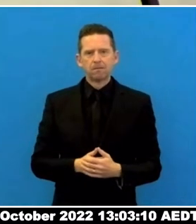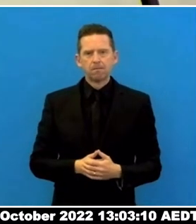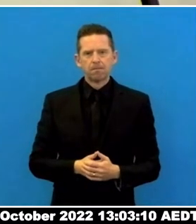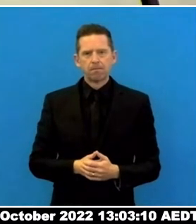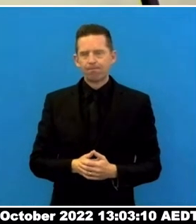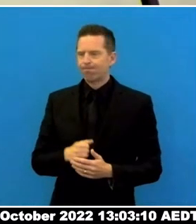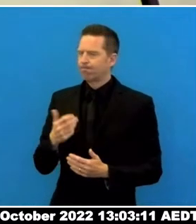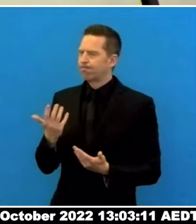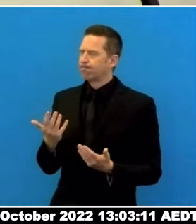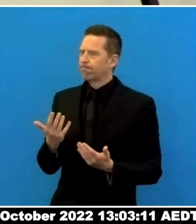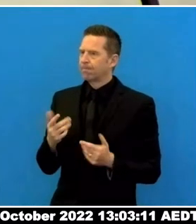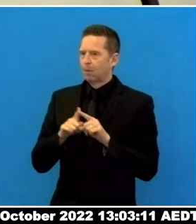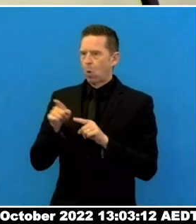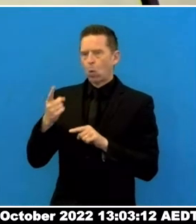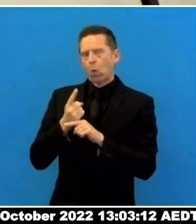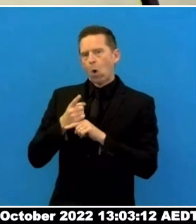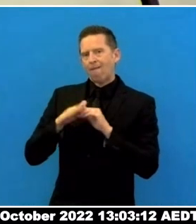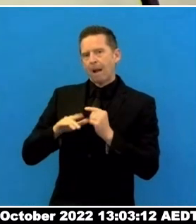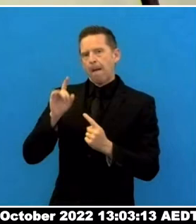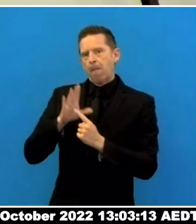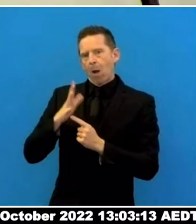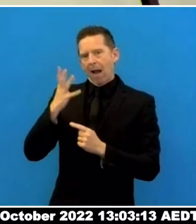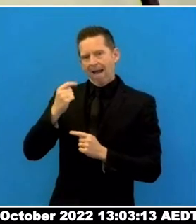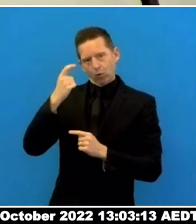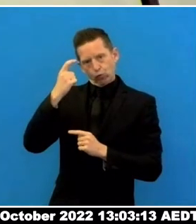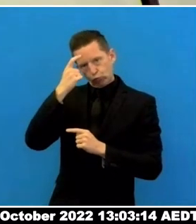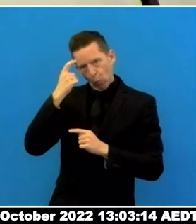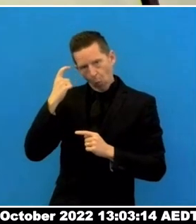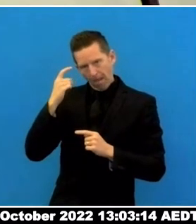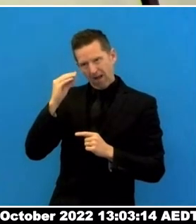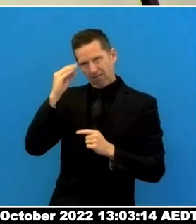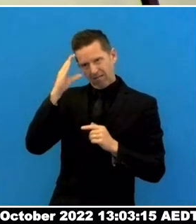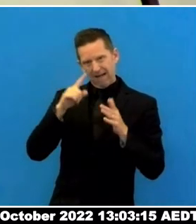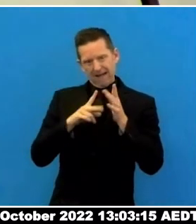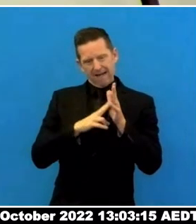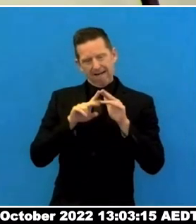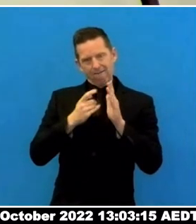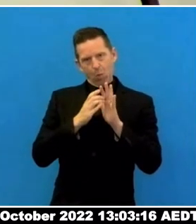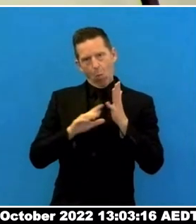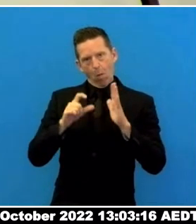the response of a trauma informed approach and explained what that involves.